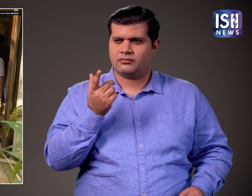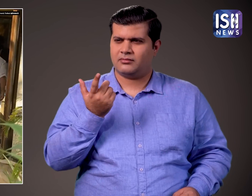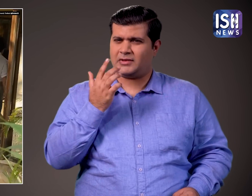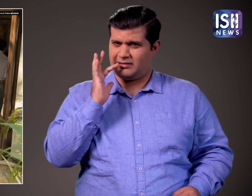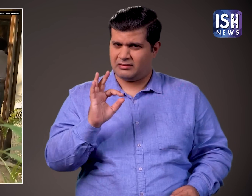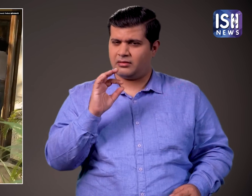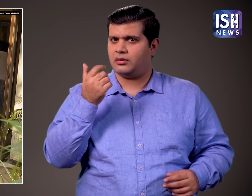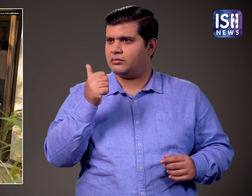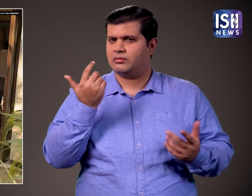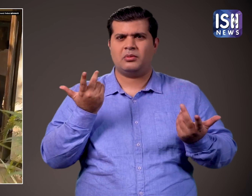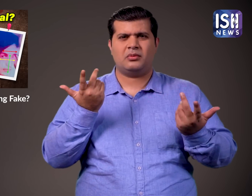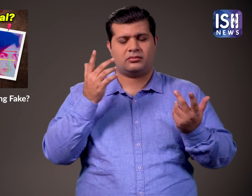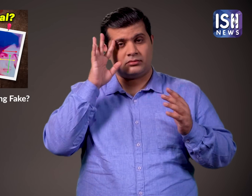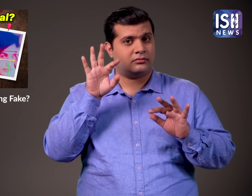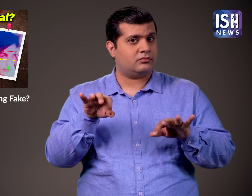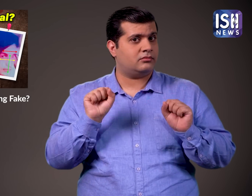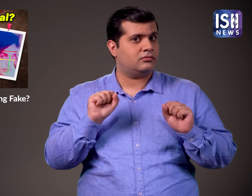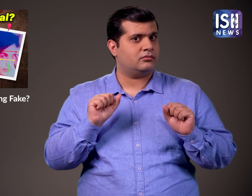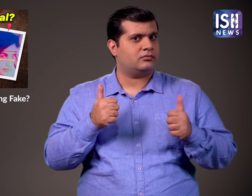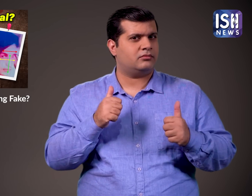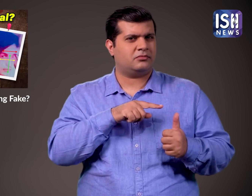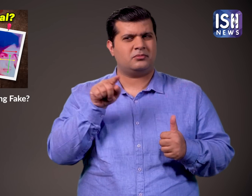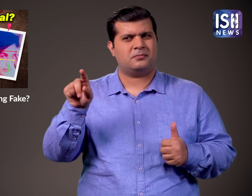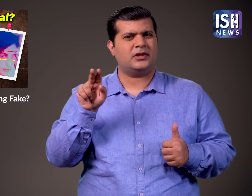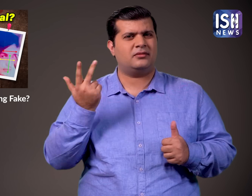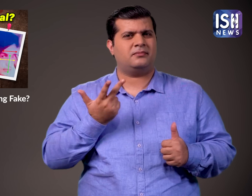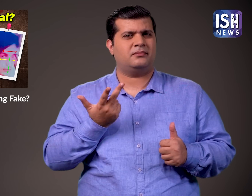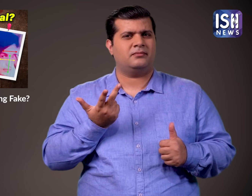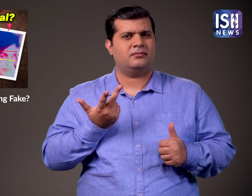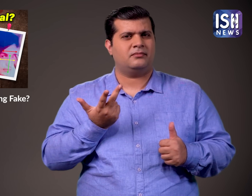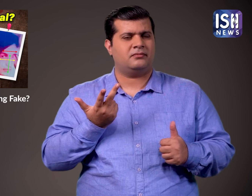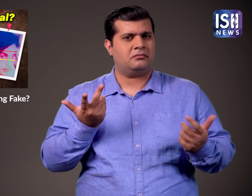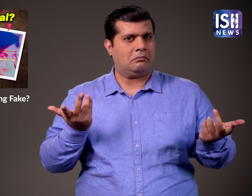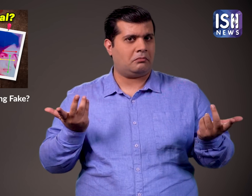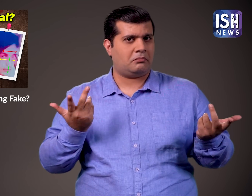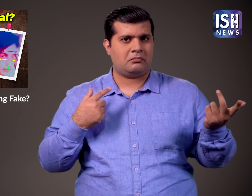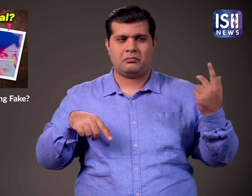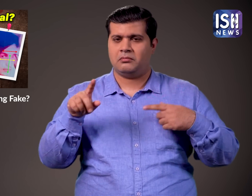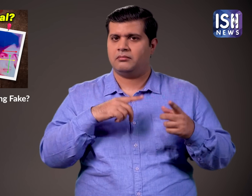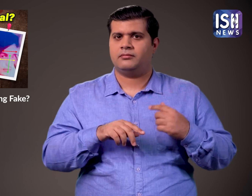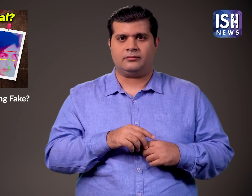Was he really stabbed or not? I really don't understand! What does all this mean?